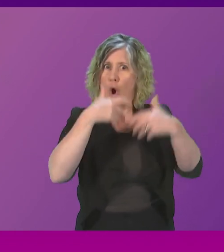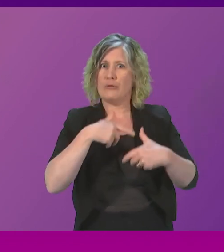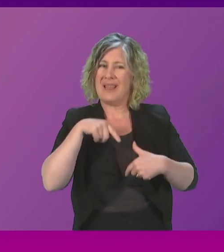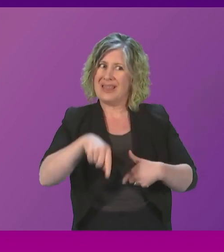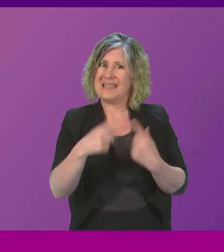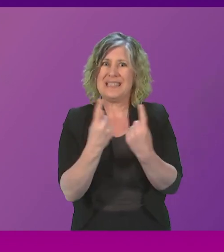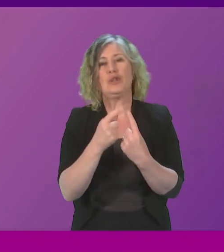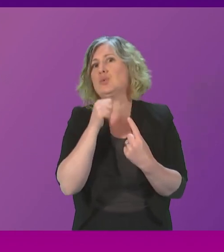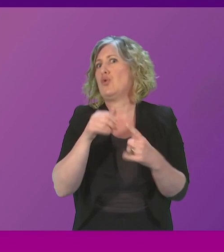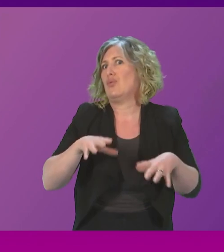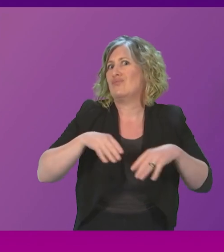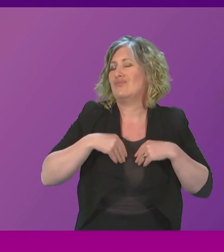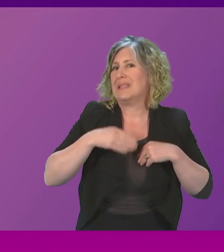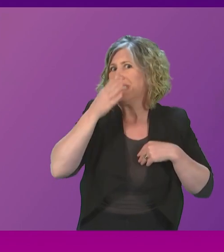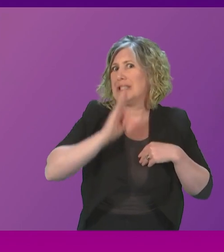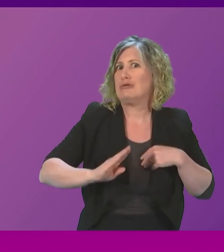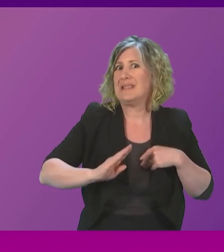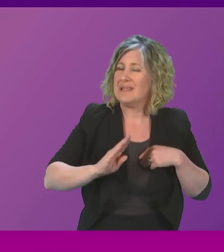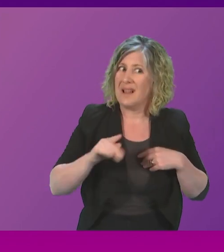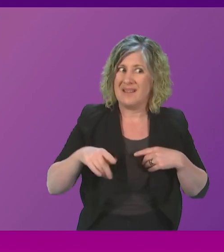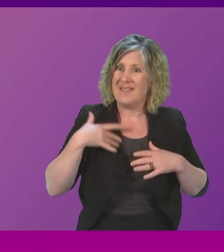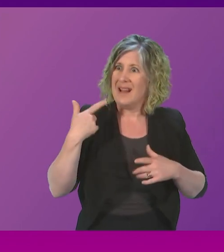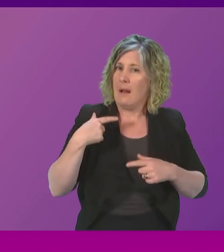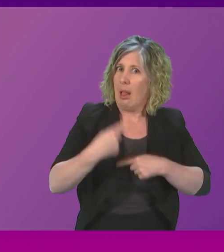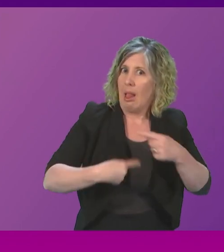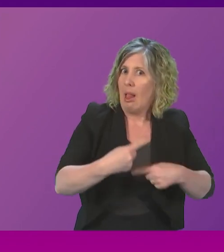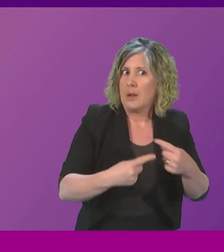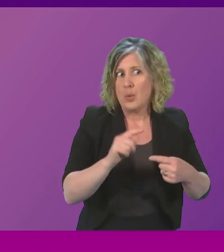It is a fast-moving situation, so who knows what will happen next?